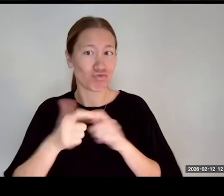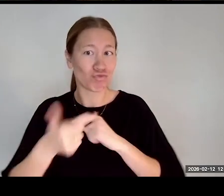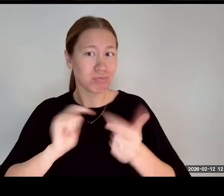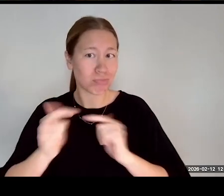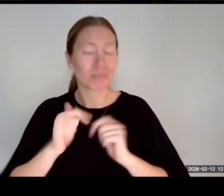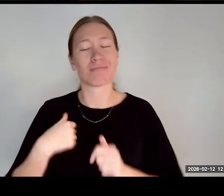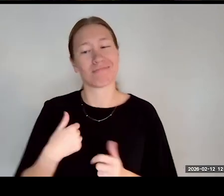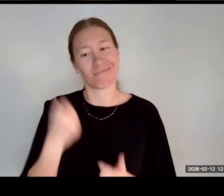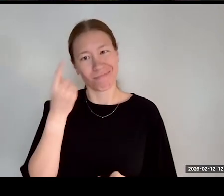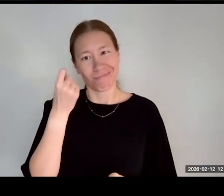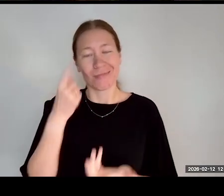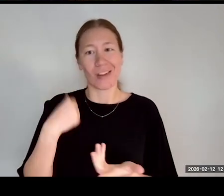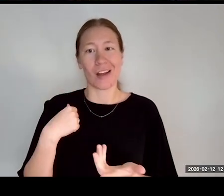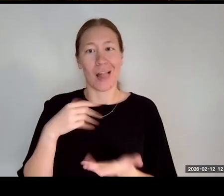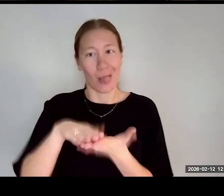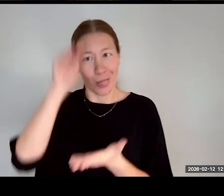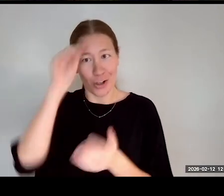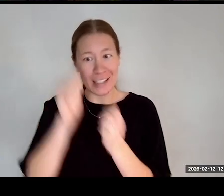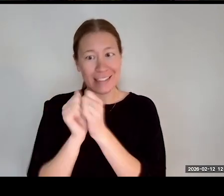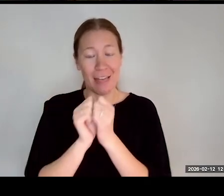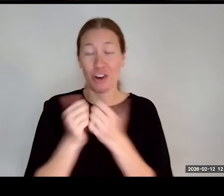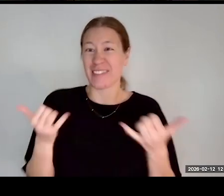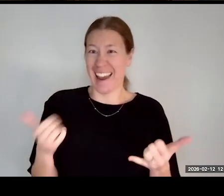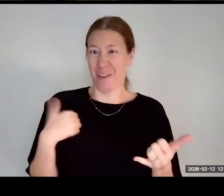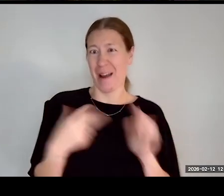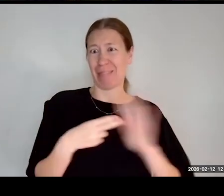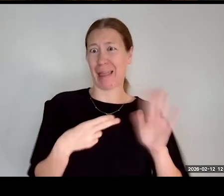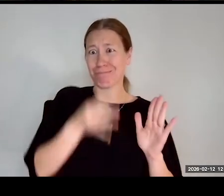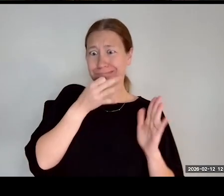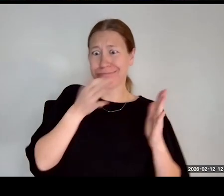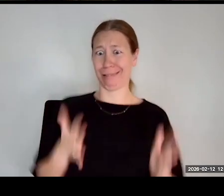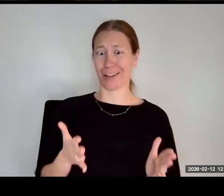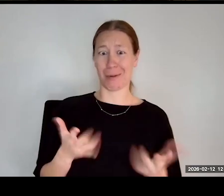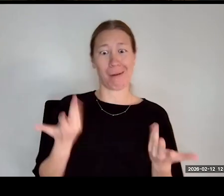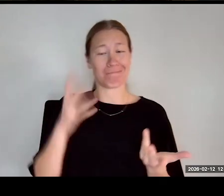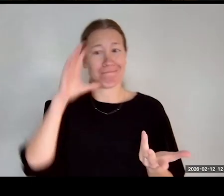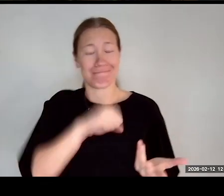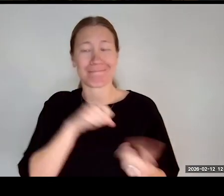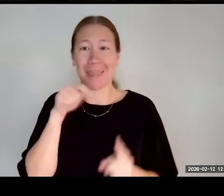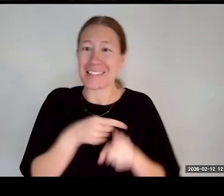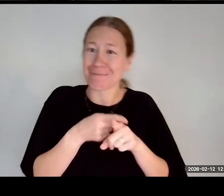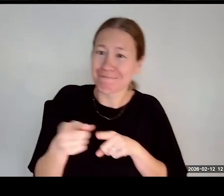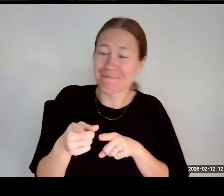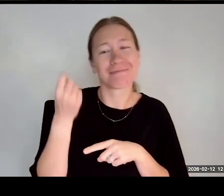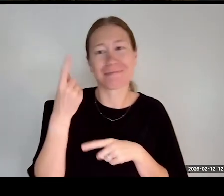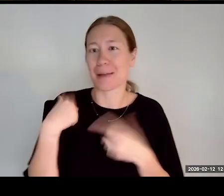I am an expert, apparently in this area and I still learn new things all the time because best practices and/or technology